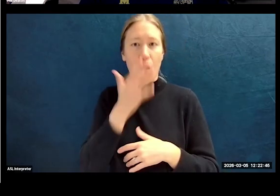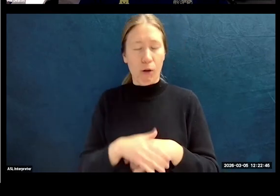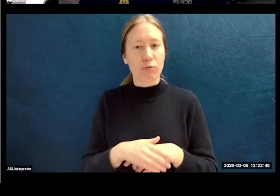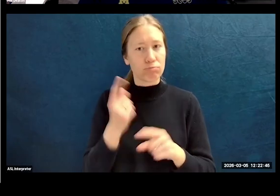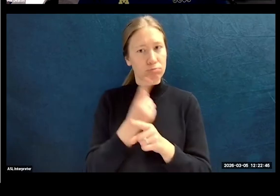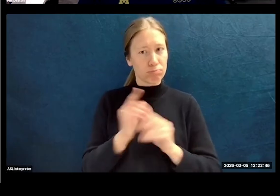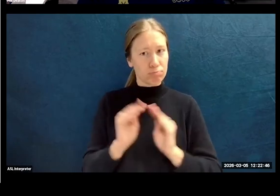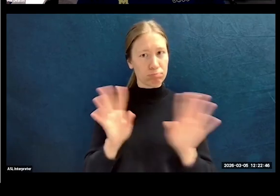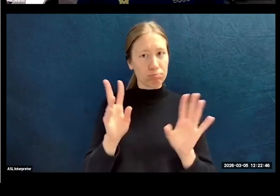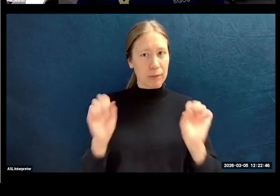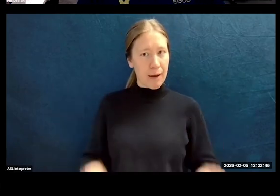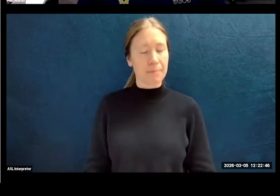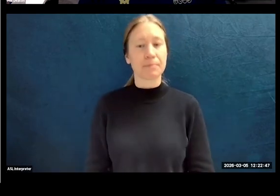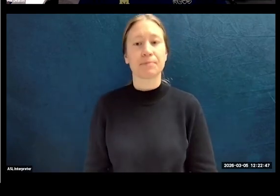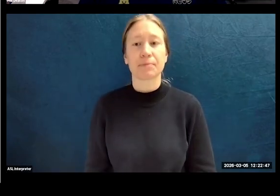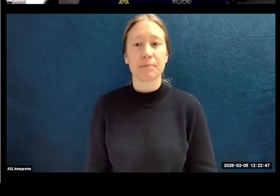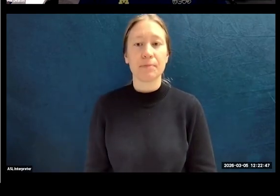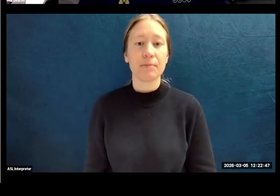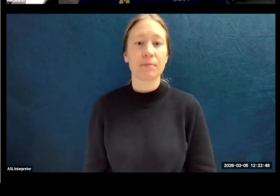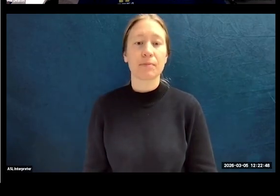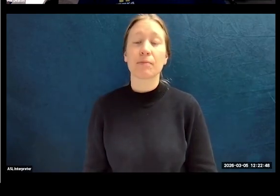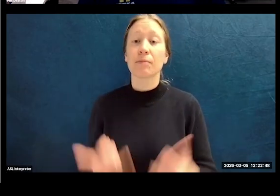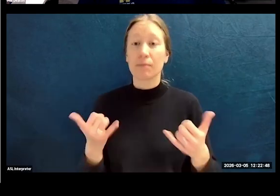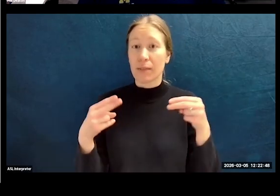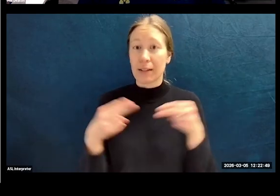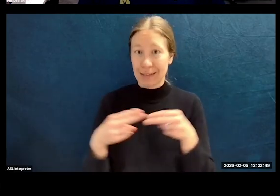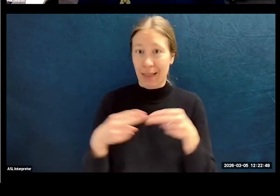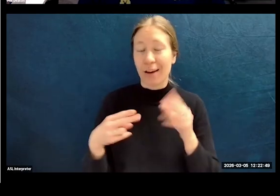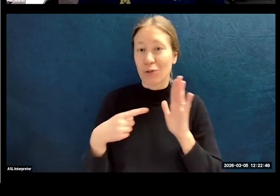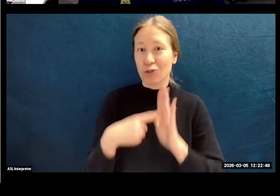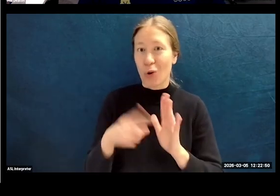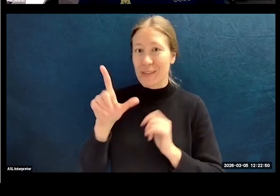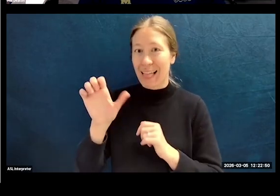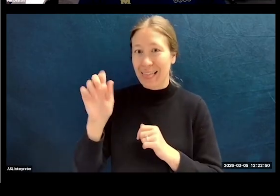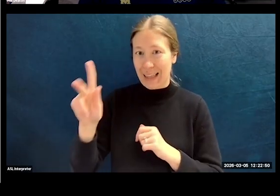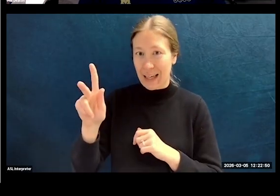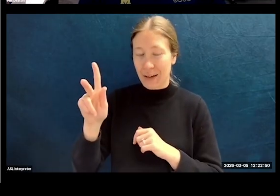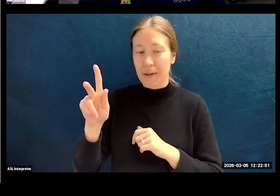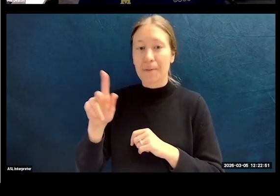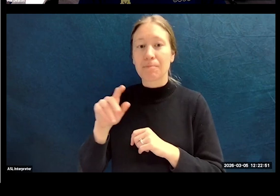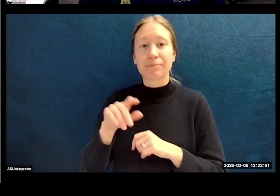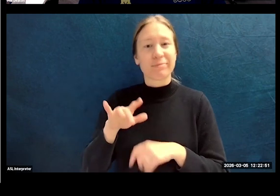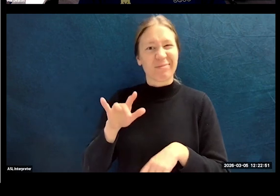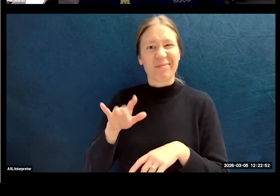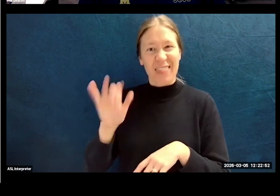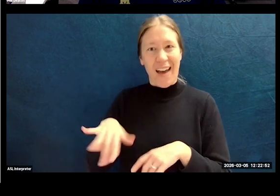And on this slide we actually have a link to a page with more information about what that minimum color contrast ratio is.